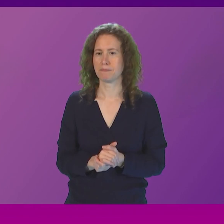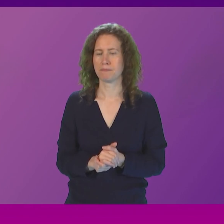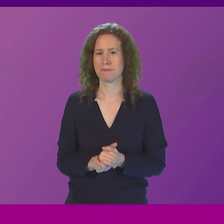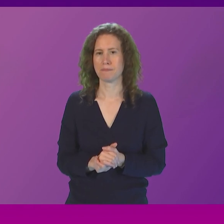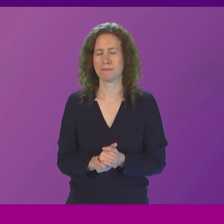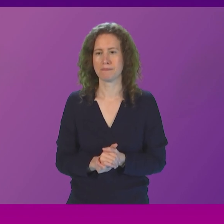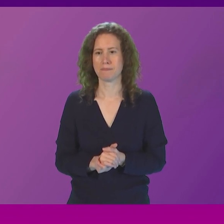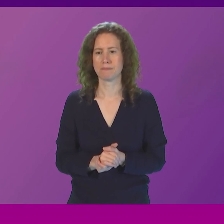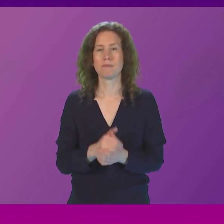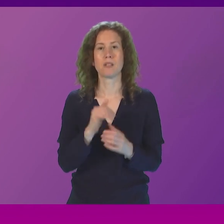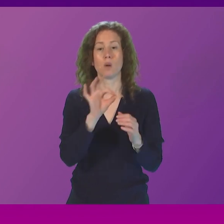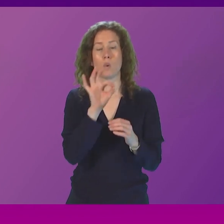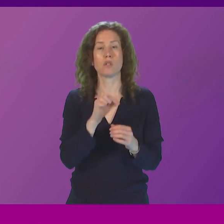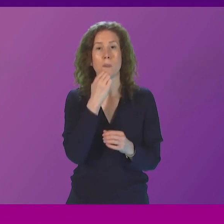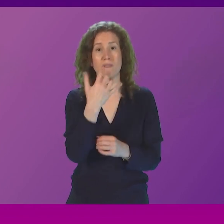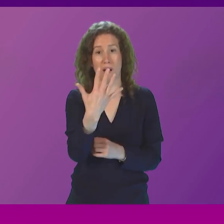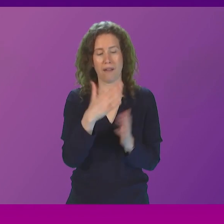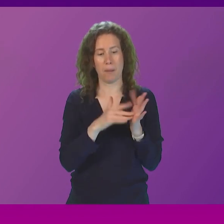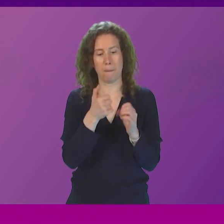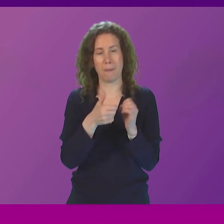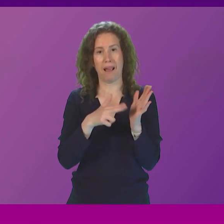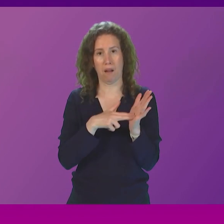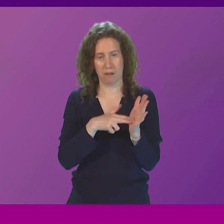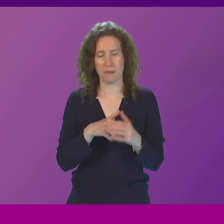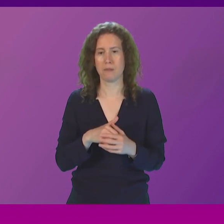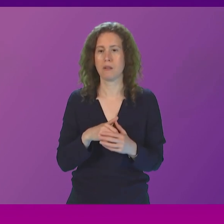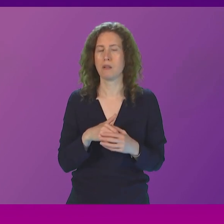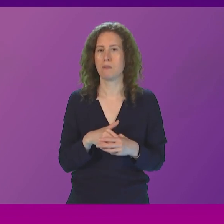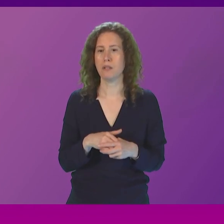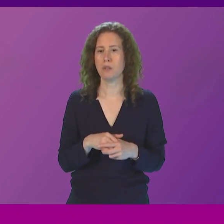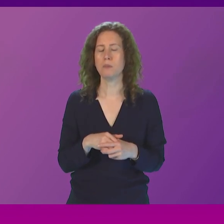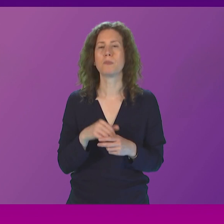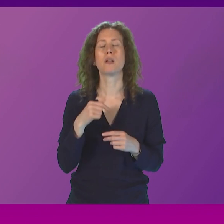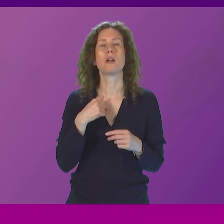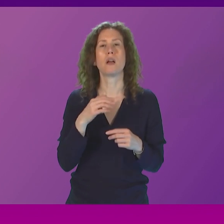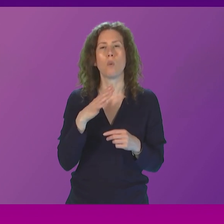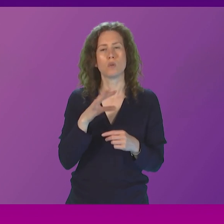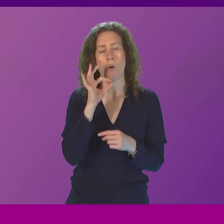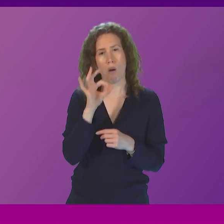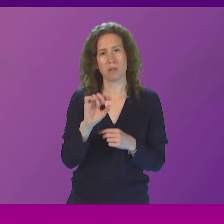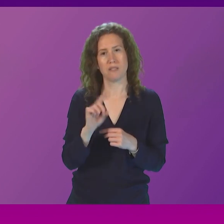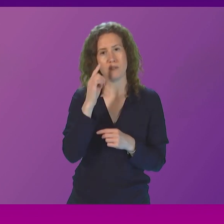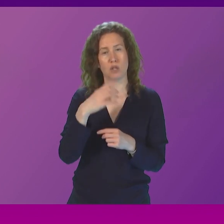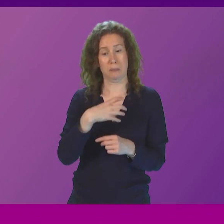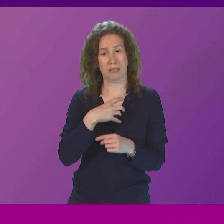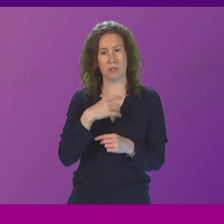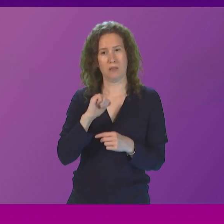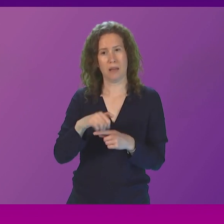Scotland. To ask the First Minister what the Scottish Government’s position is regarding recent